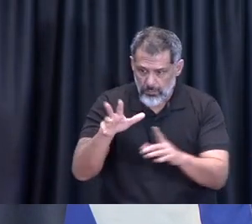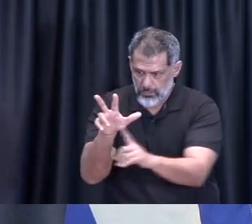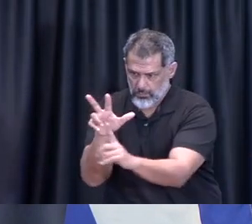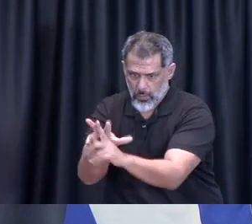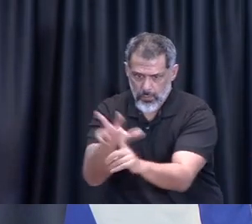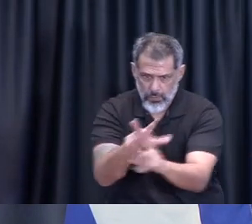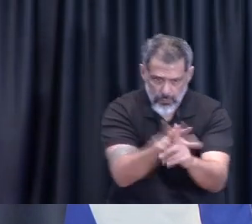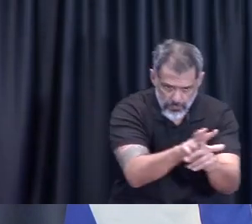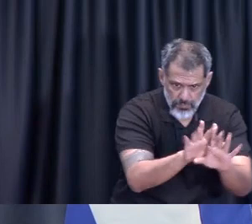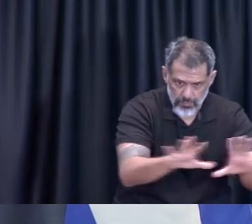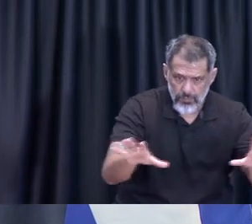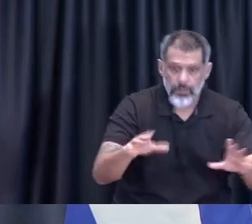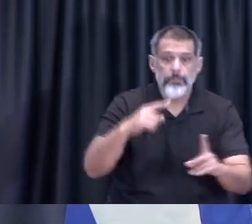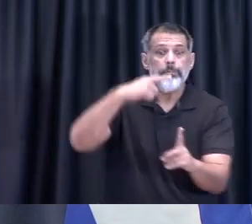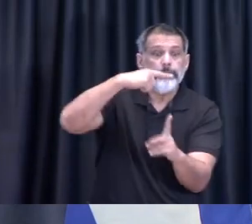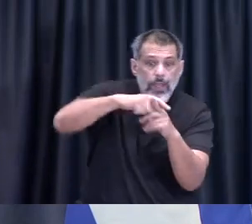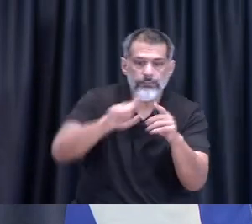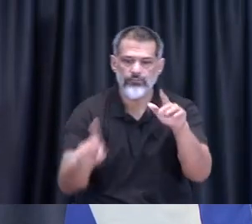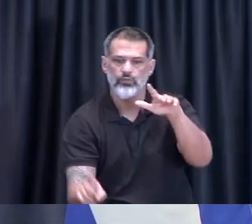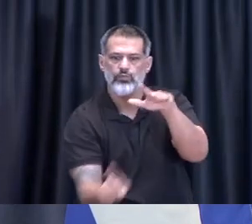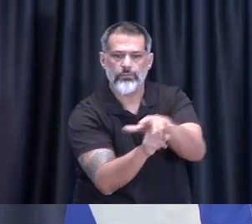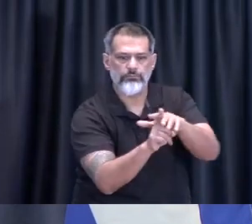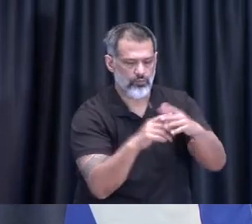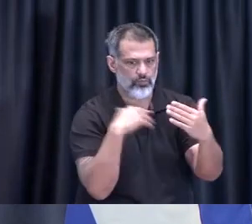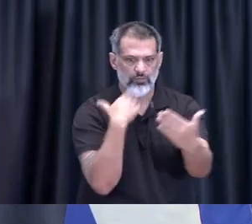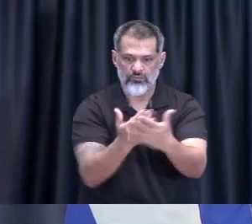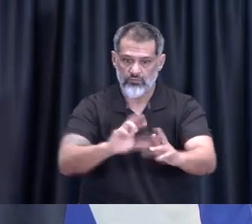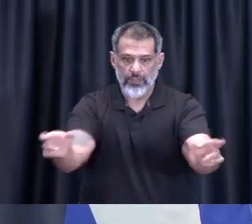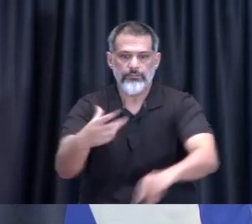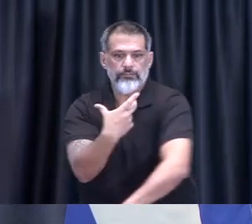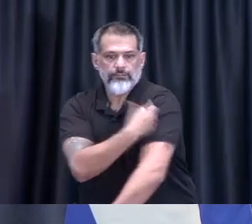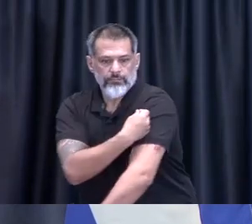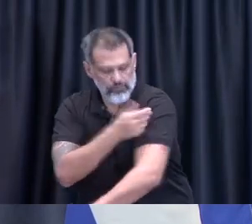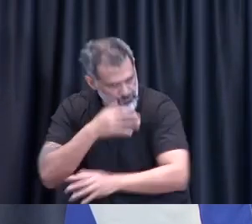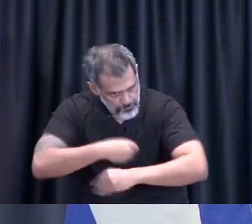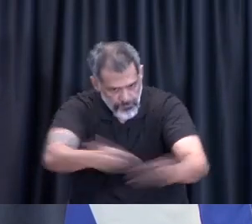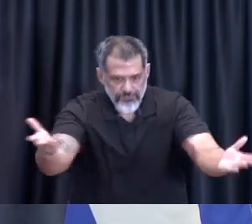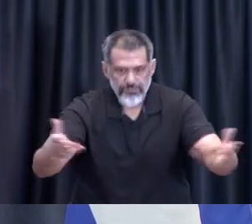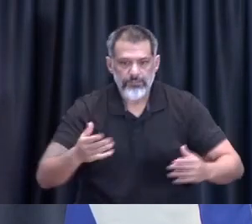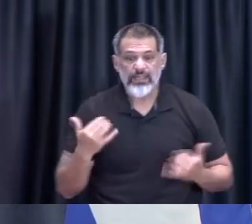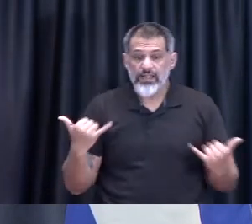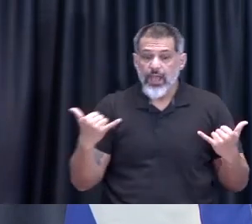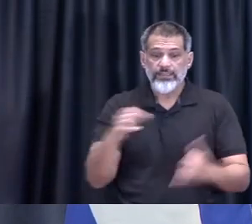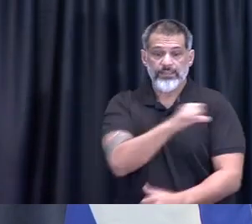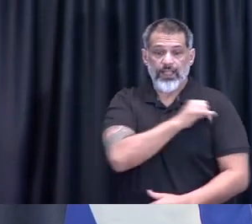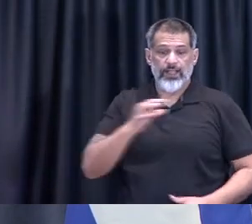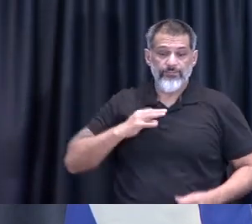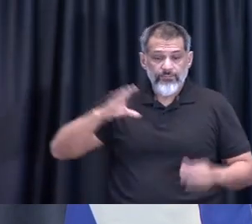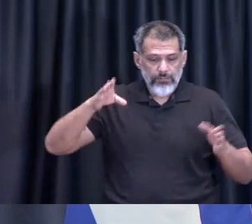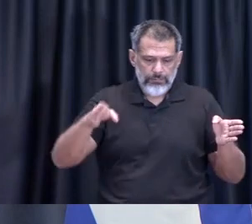walk-in appointments, we will be shifting some staff and resources to allow us